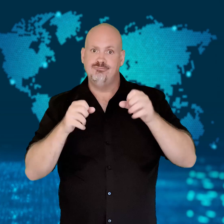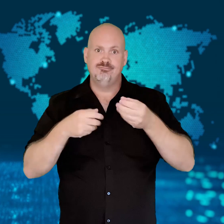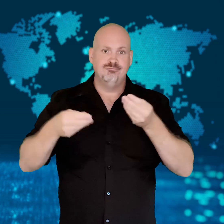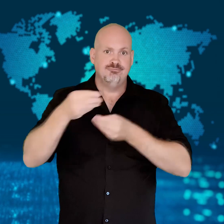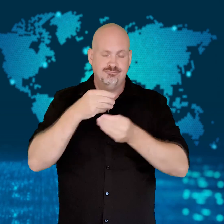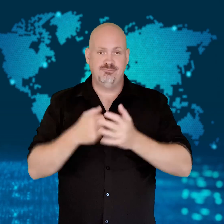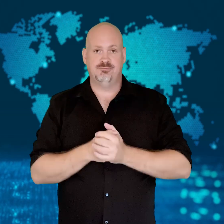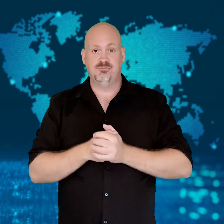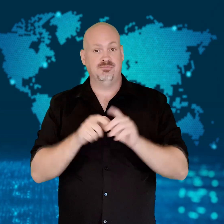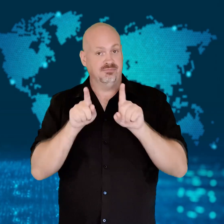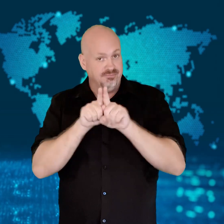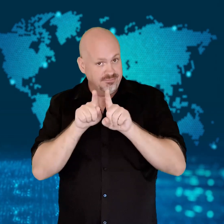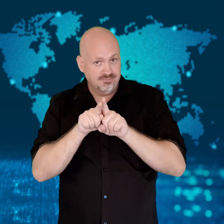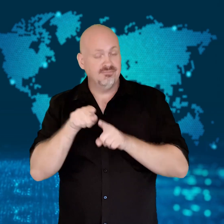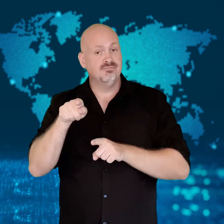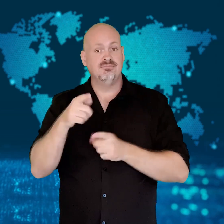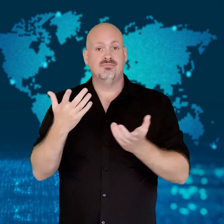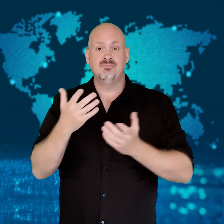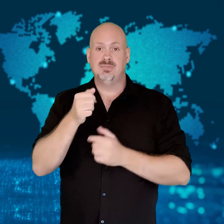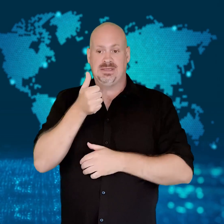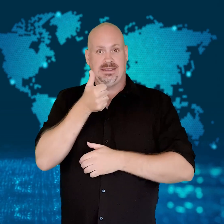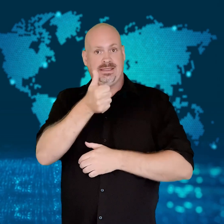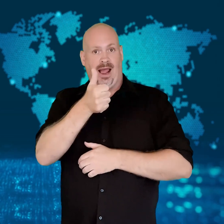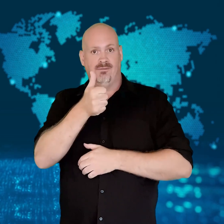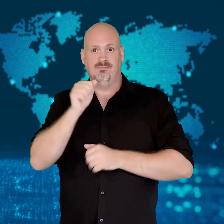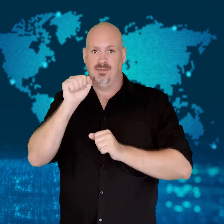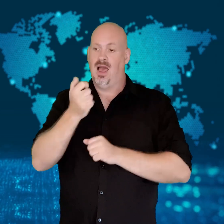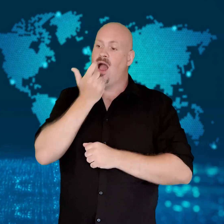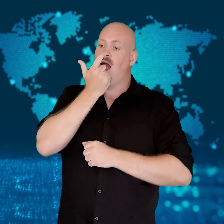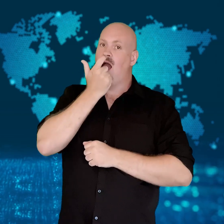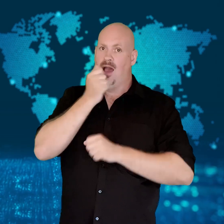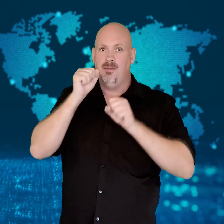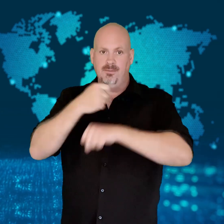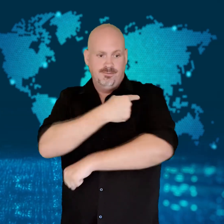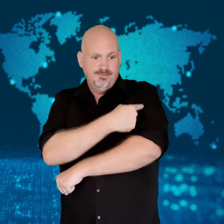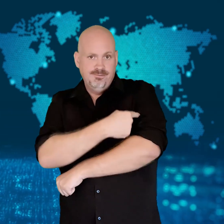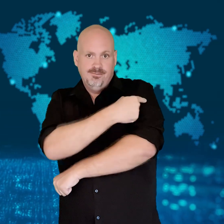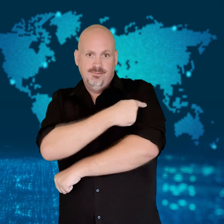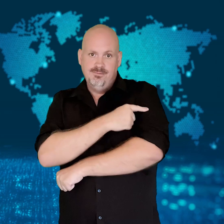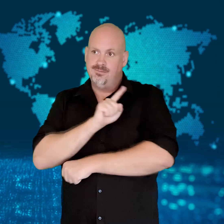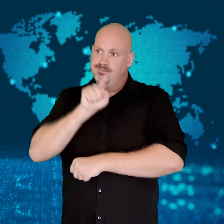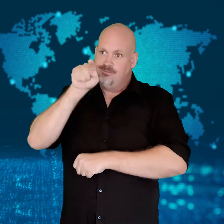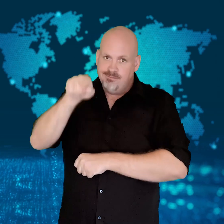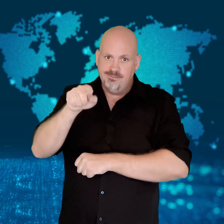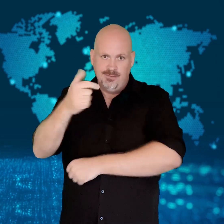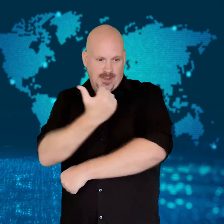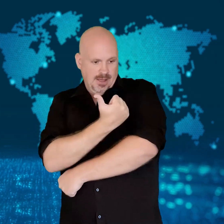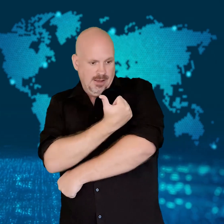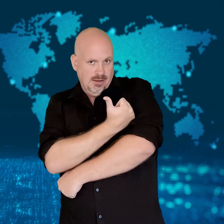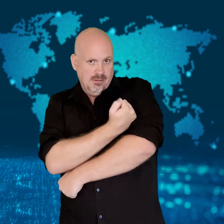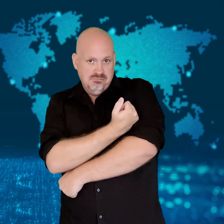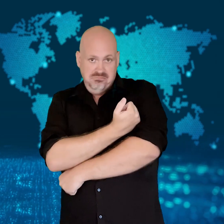CanSino began testing its vaccine in March 2020.